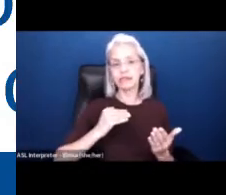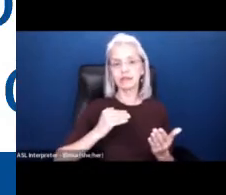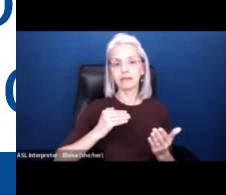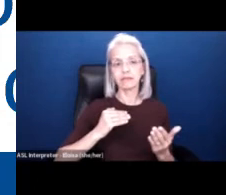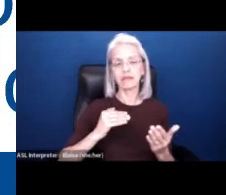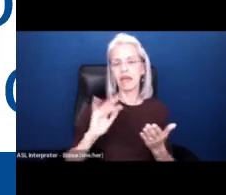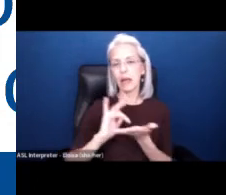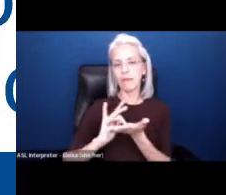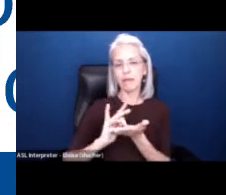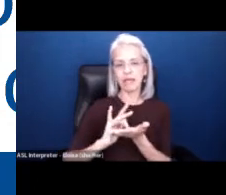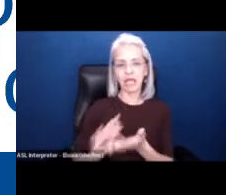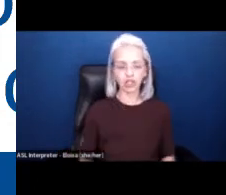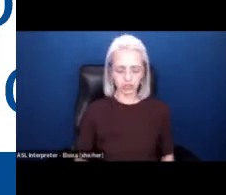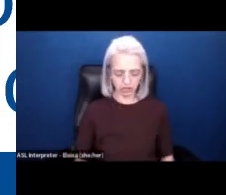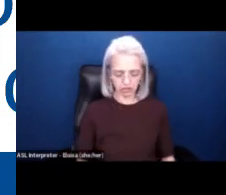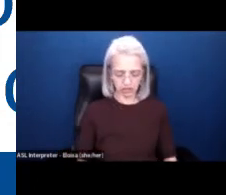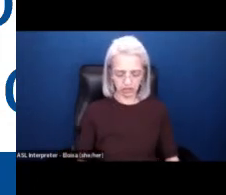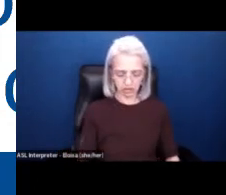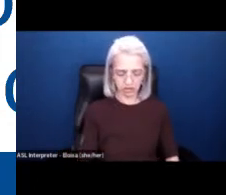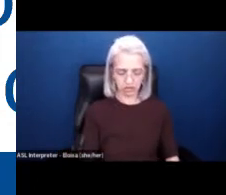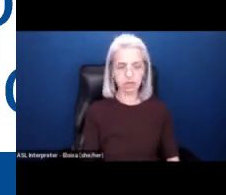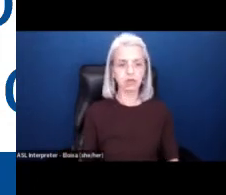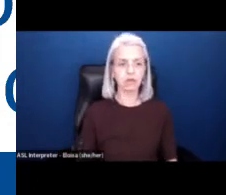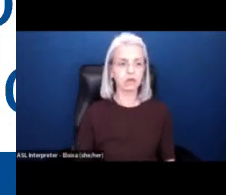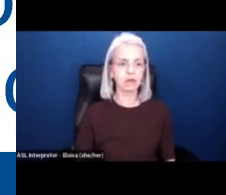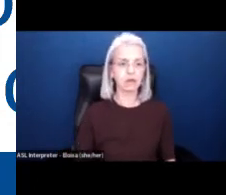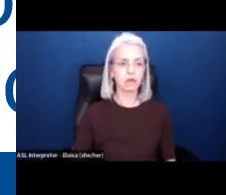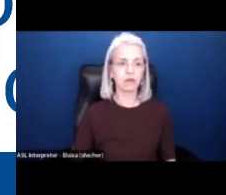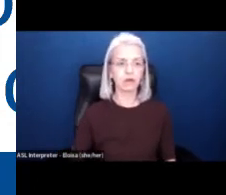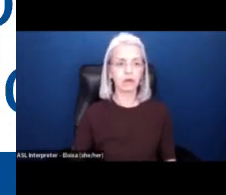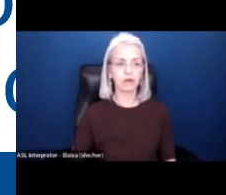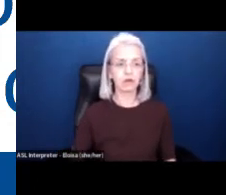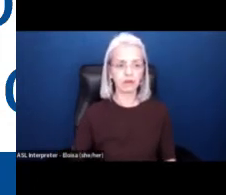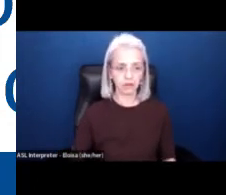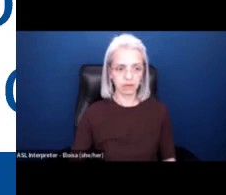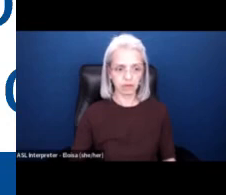medication on options and just want to close with non pharmacologic interventions are just as important as